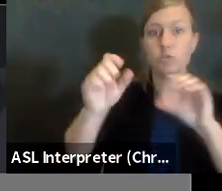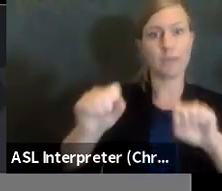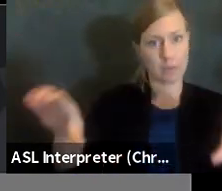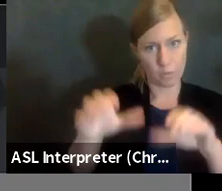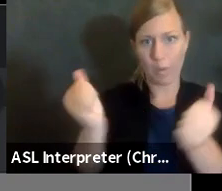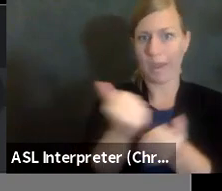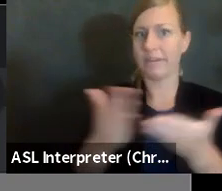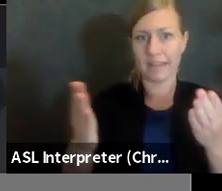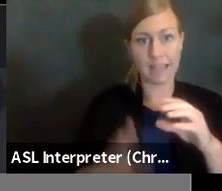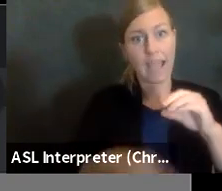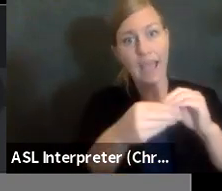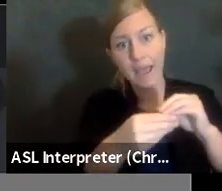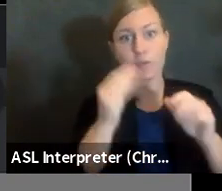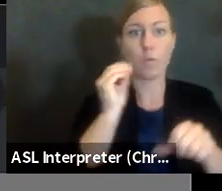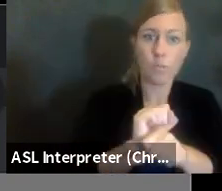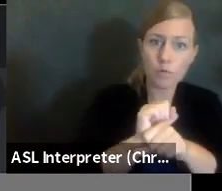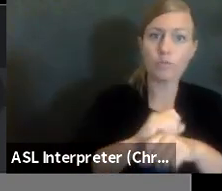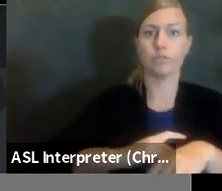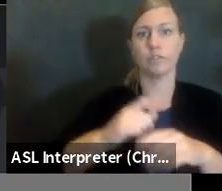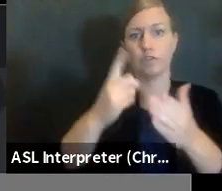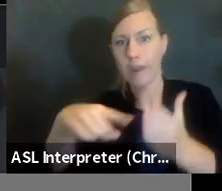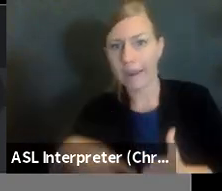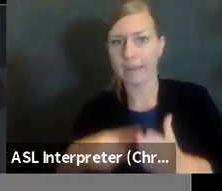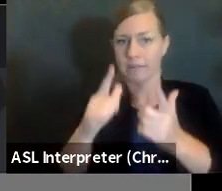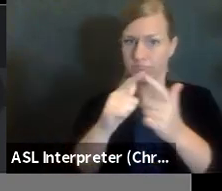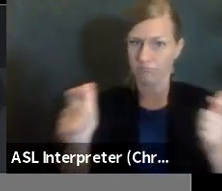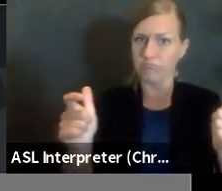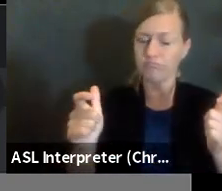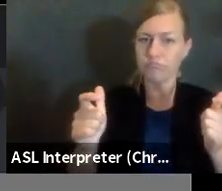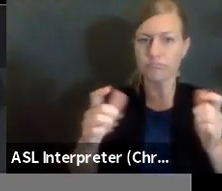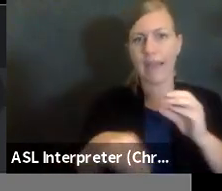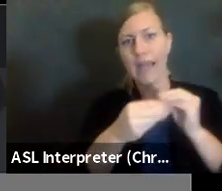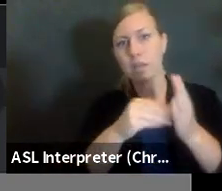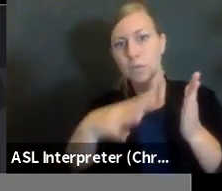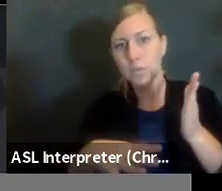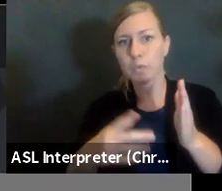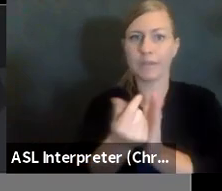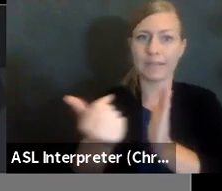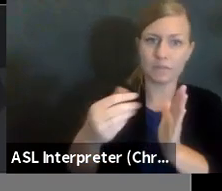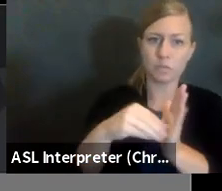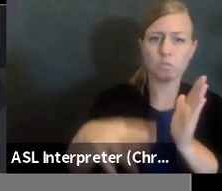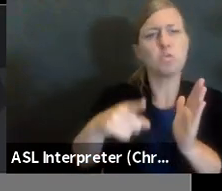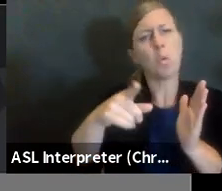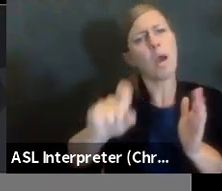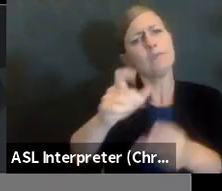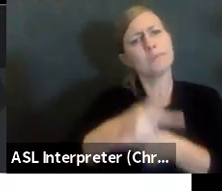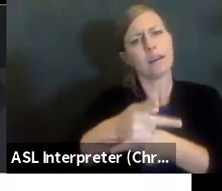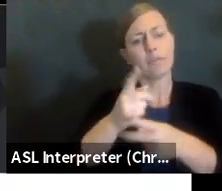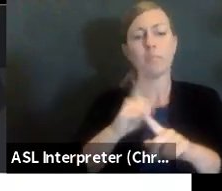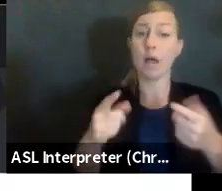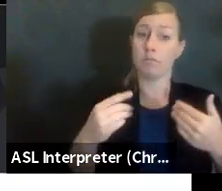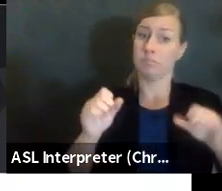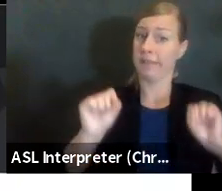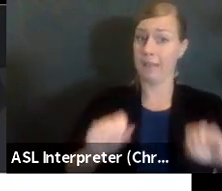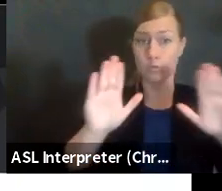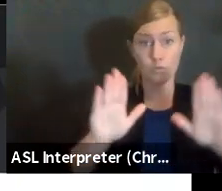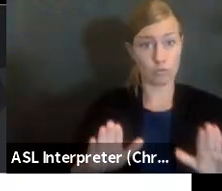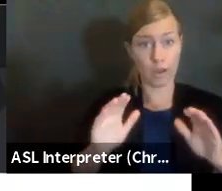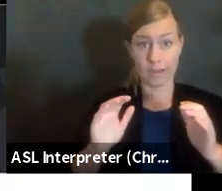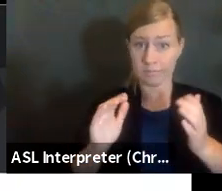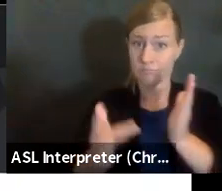ESD 112 - Katherine Livick: you know, include students or exclude students. So it's it's good to be careful about who you invite, but it can be a really powerful tool to have colleagues co-teaching with you.